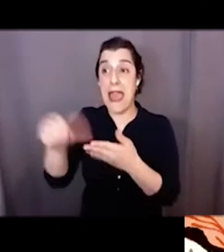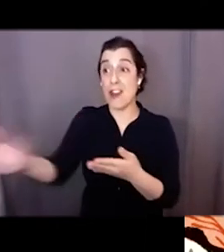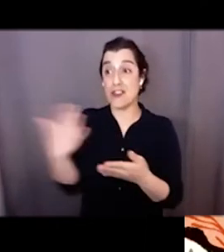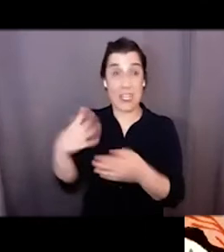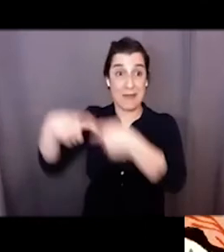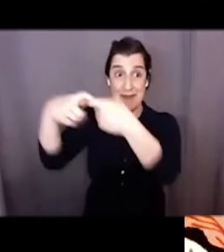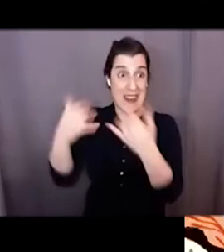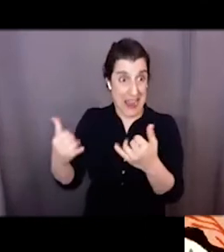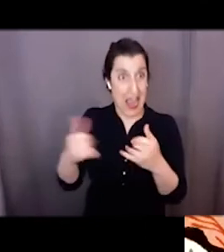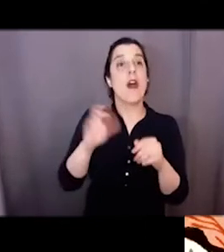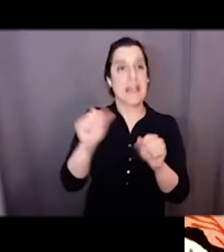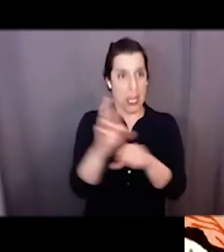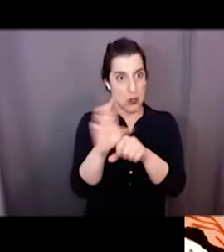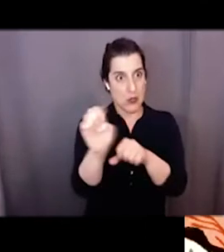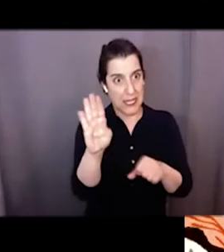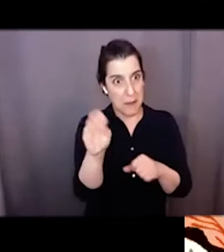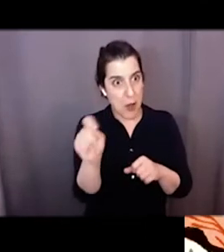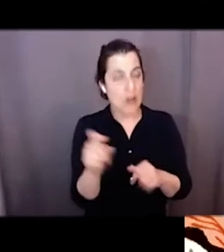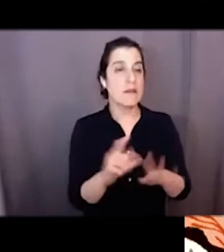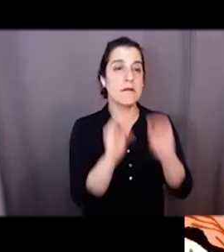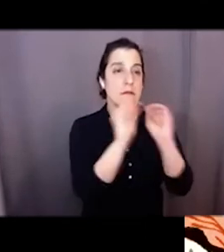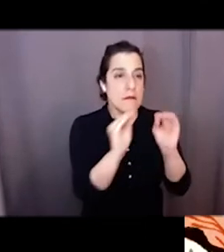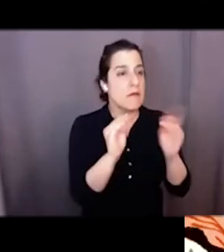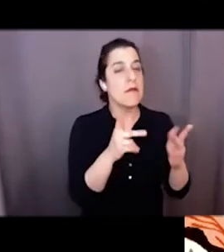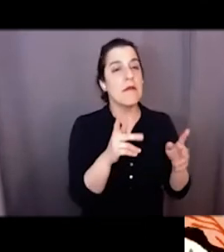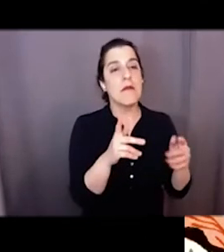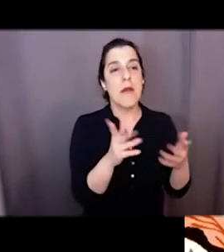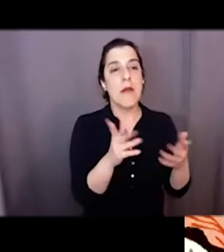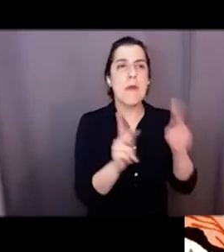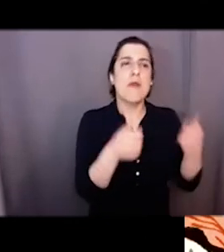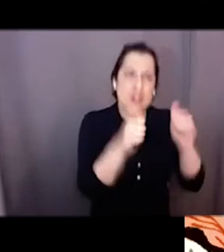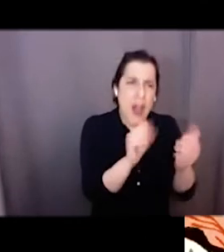lessons on things that people were trying to learn to adjust. The blindness are continuing,